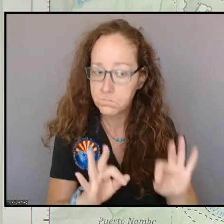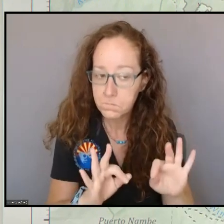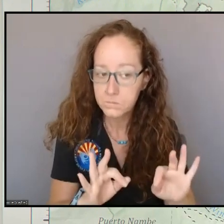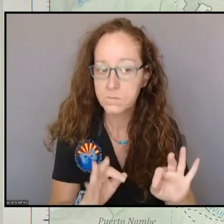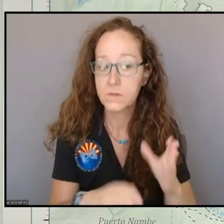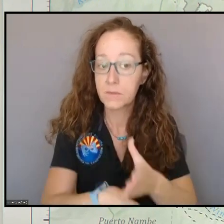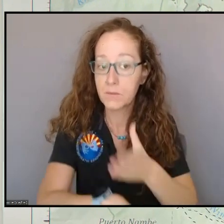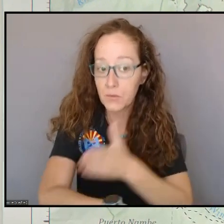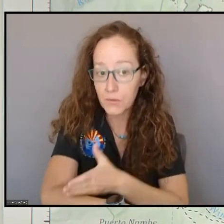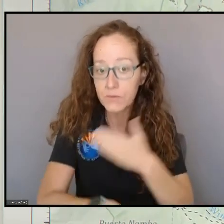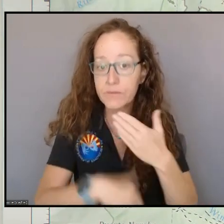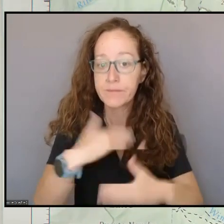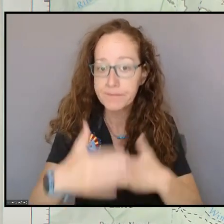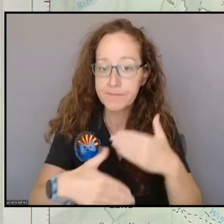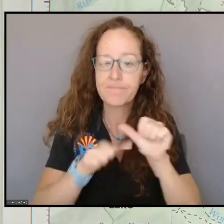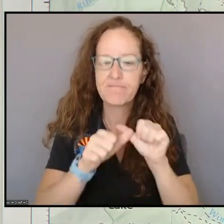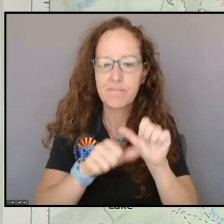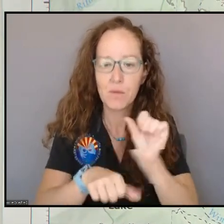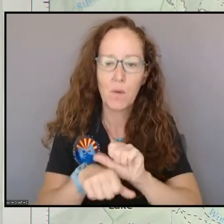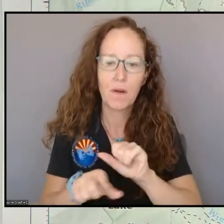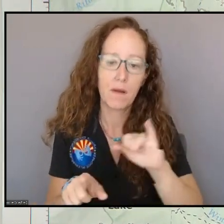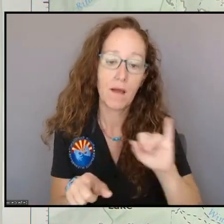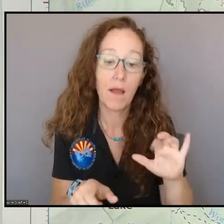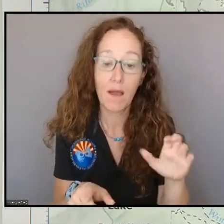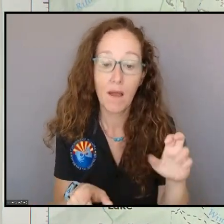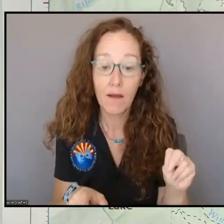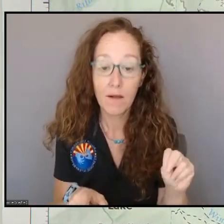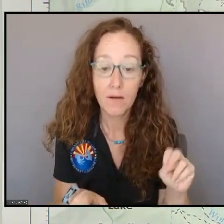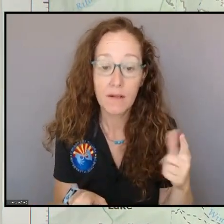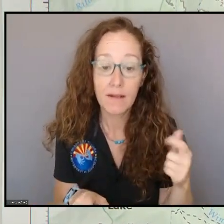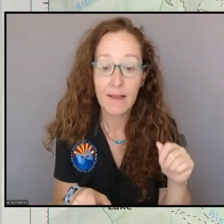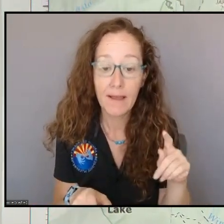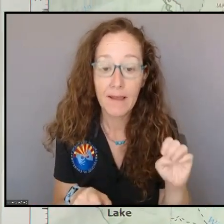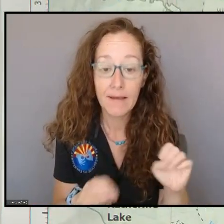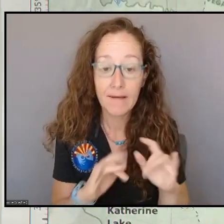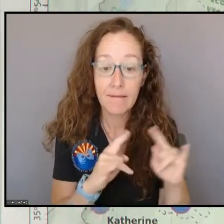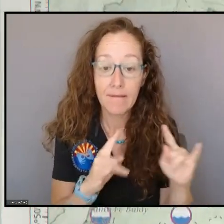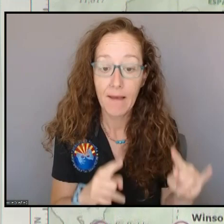from Iron Gate campground there, working into the wilderness, the